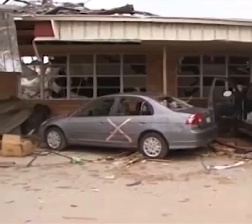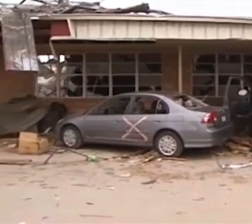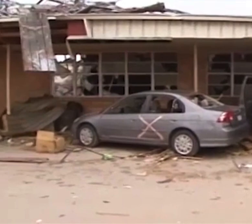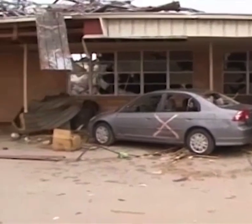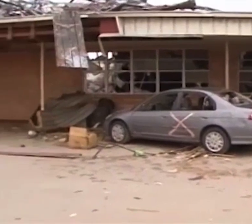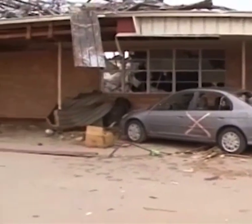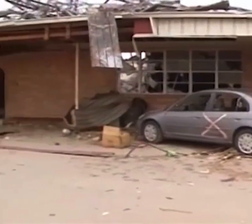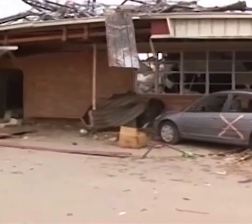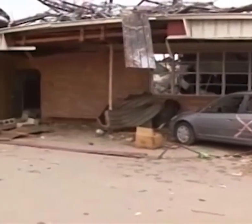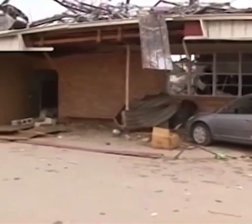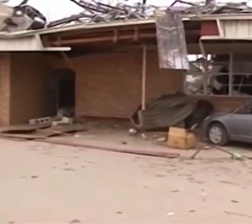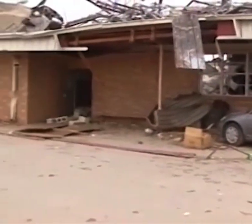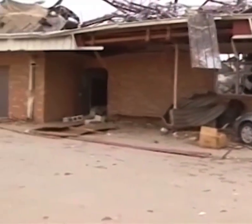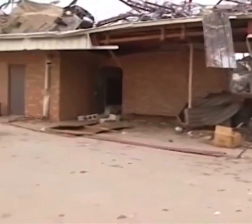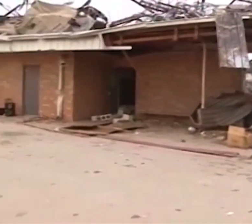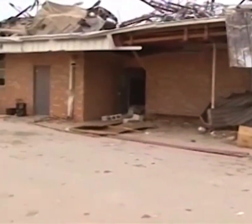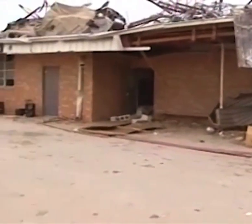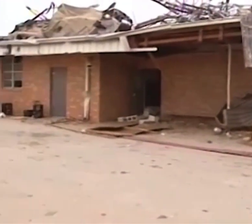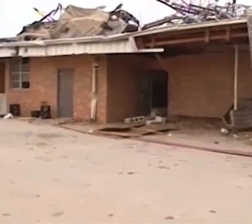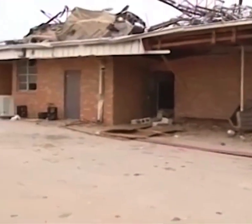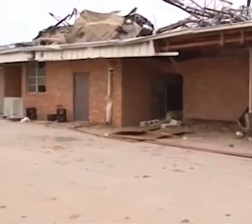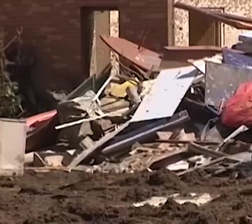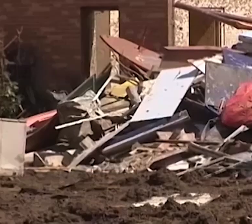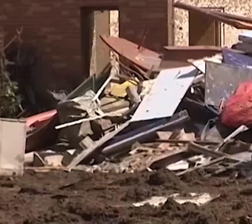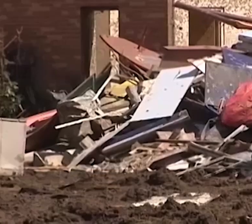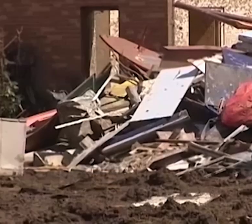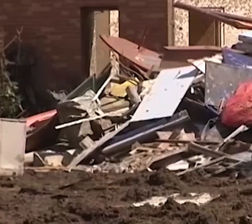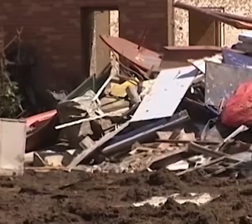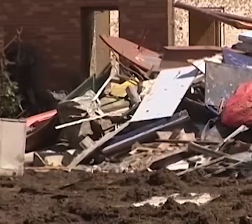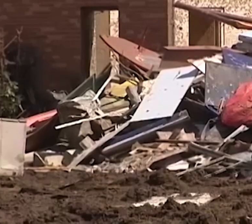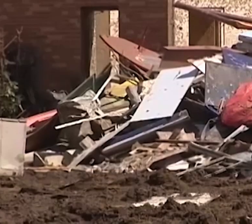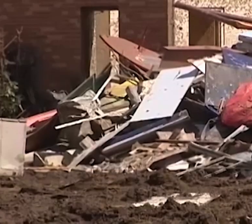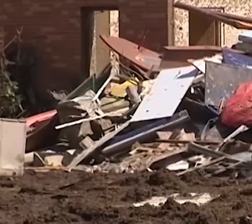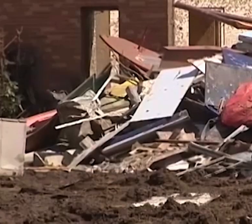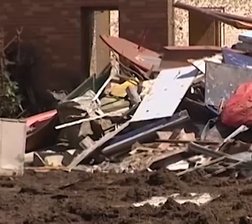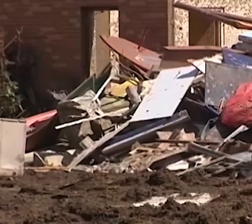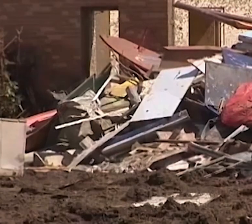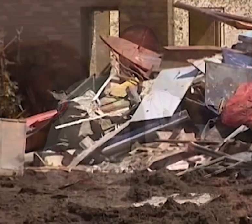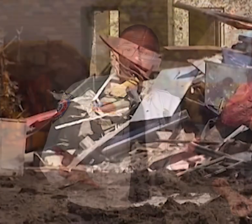What are the risks your Tribal communities face? What hazards exist in or around your Tribal lands?